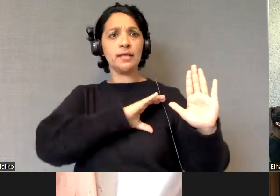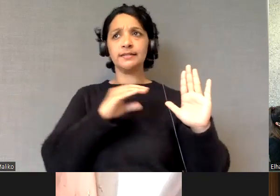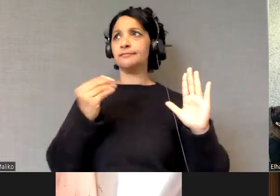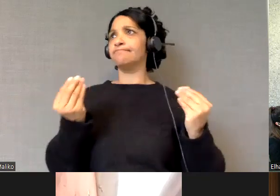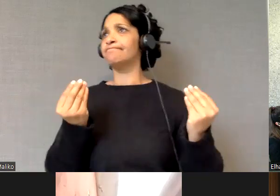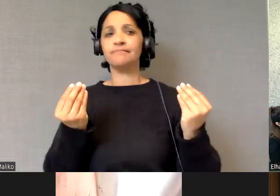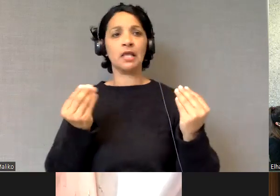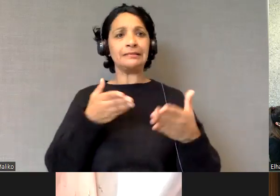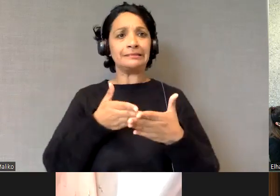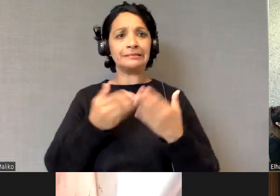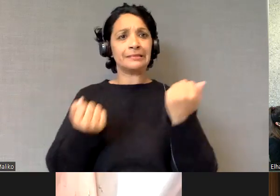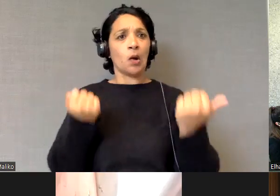those who have experienced violence.